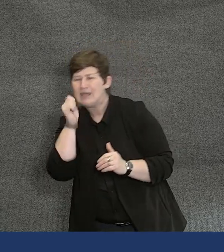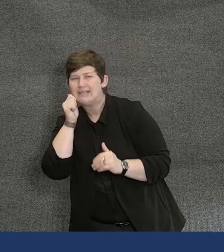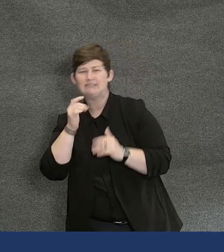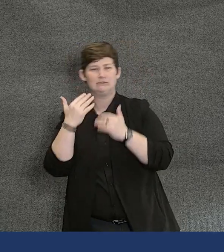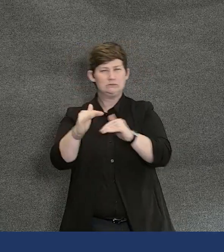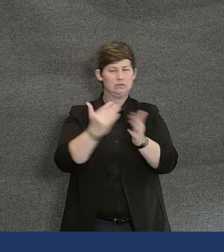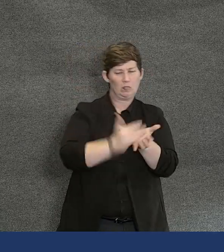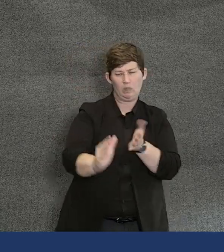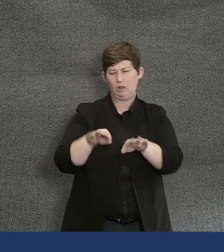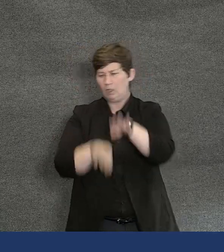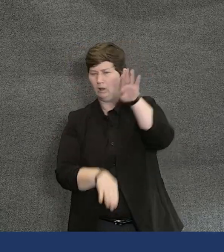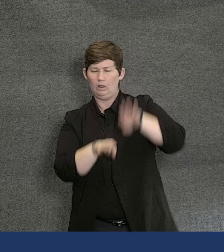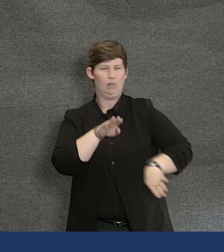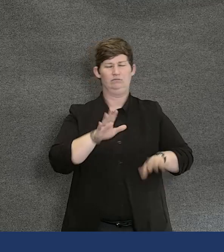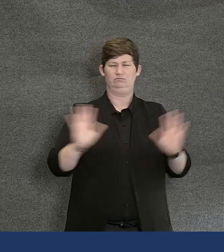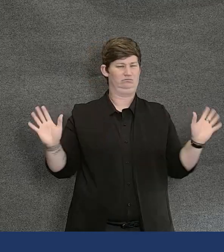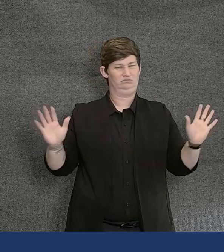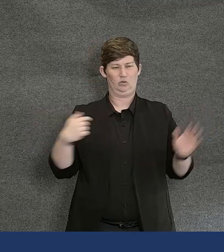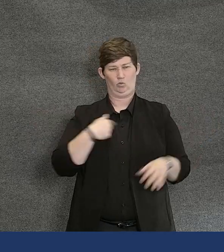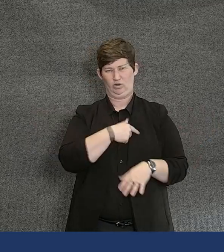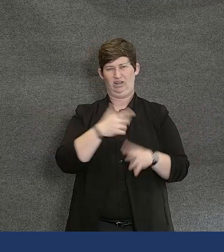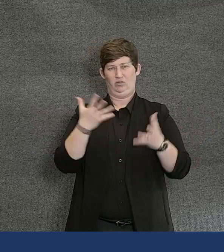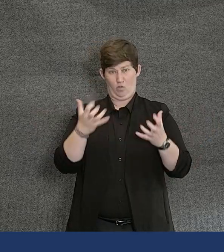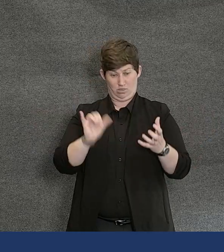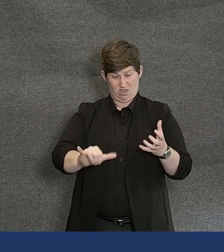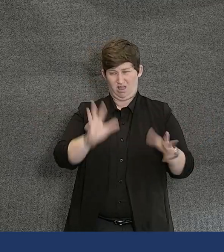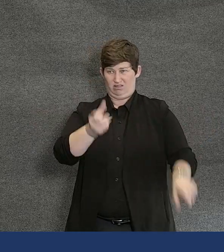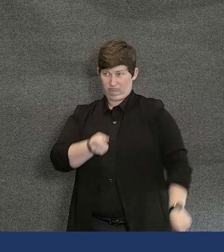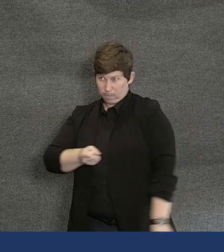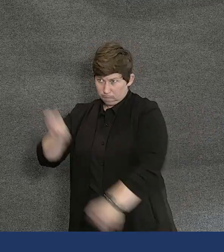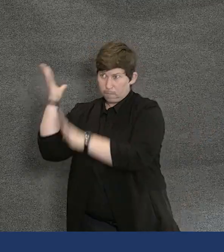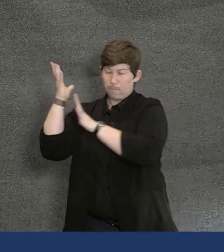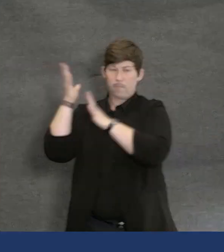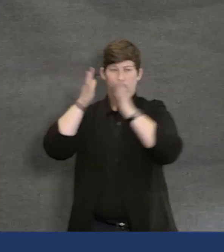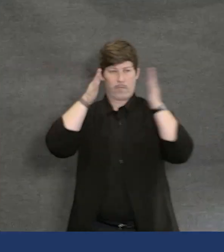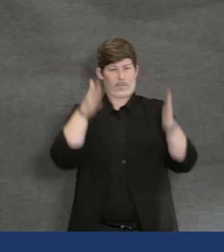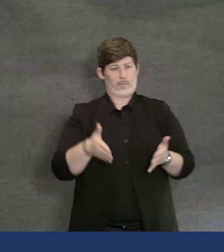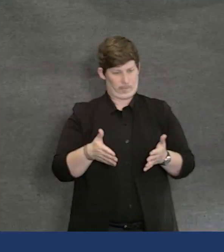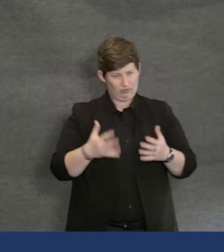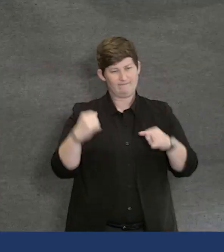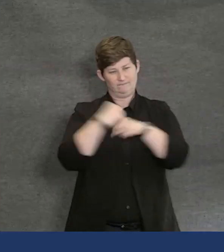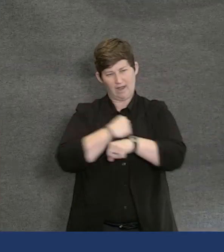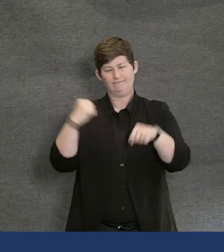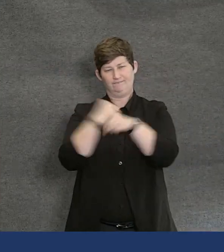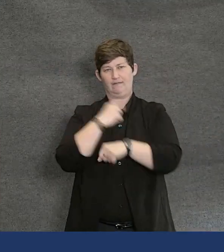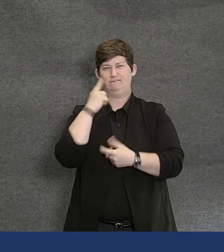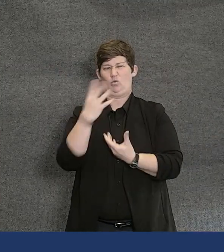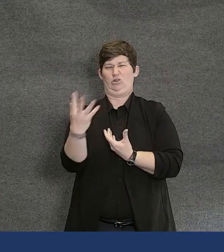We believe in an inclusive society and friends, we got to fight for it.